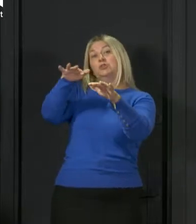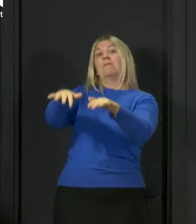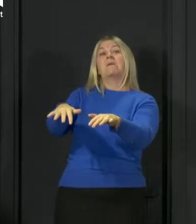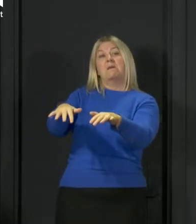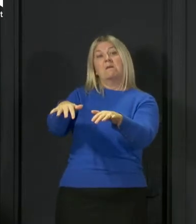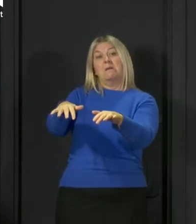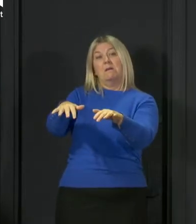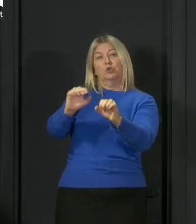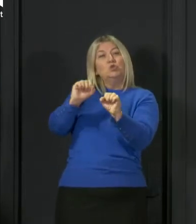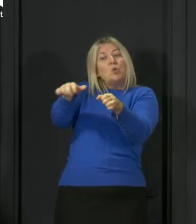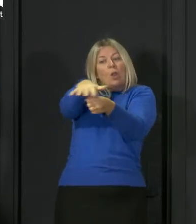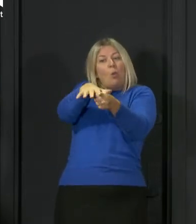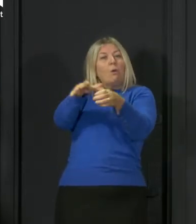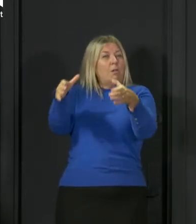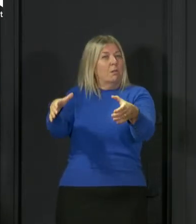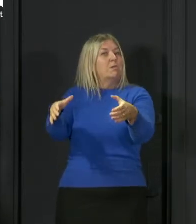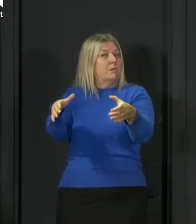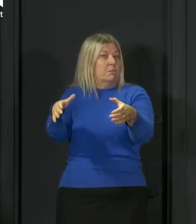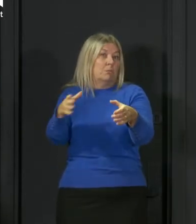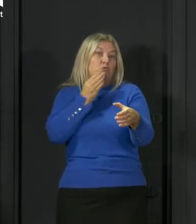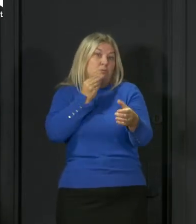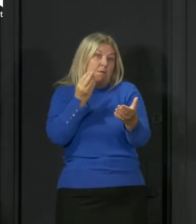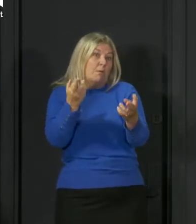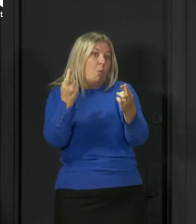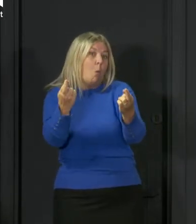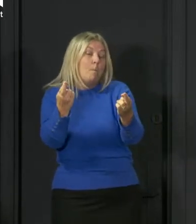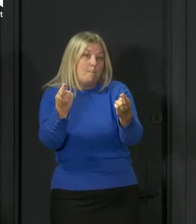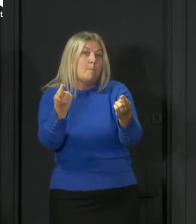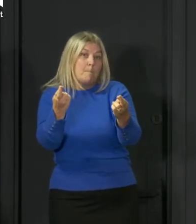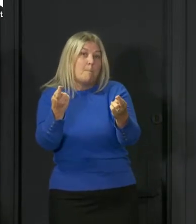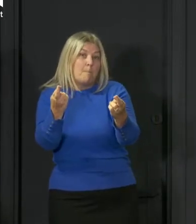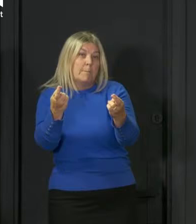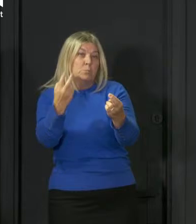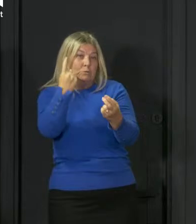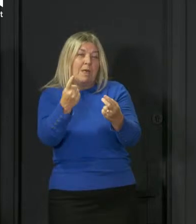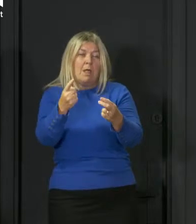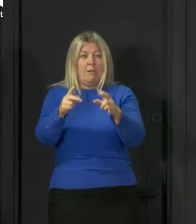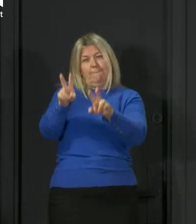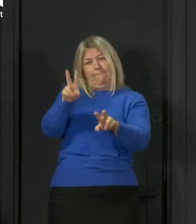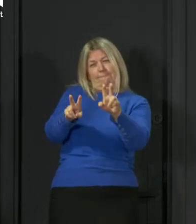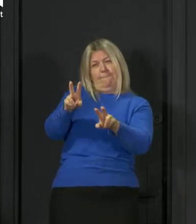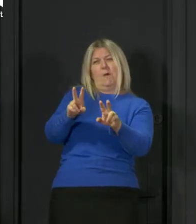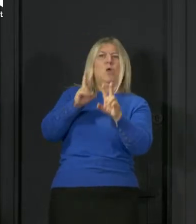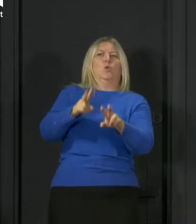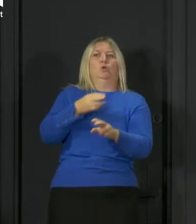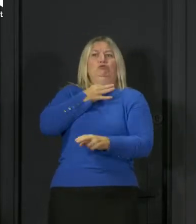that, I hope, that will be useful for people in trying to assess risk as we move forward